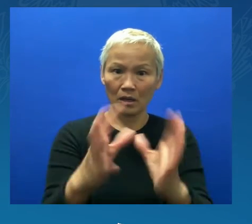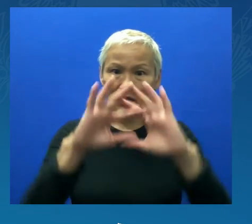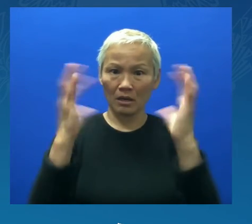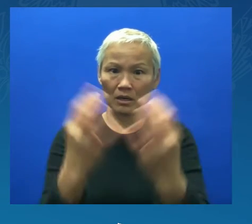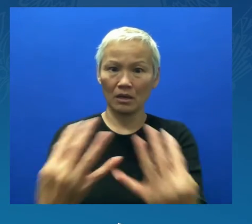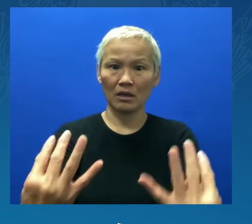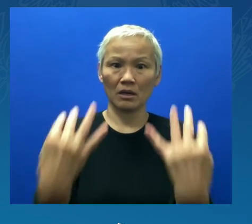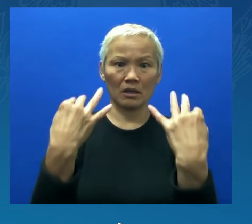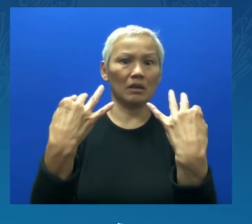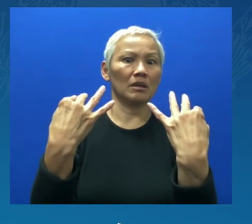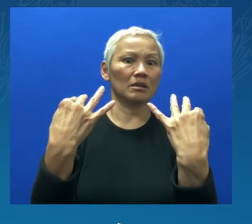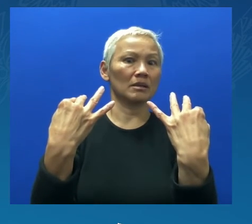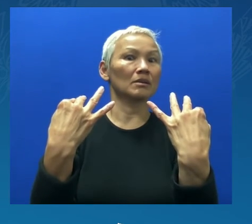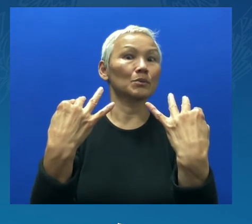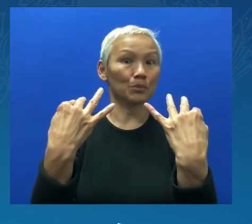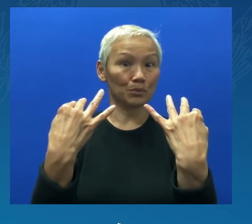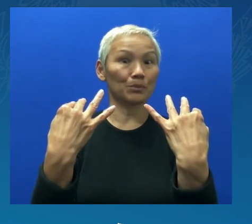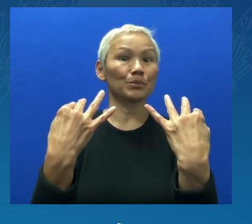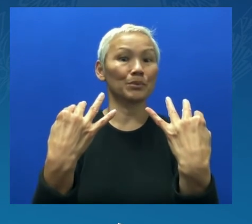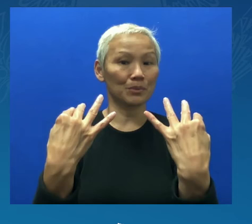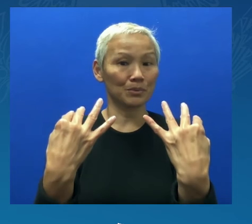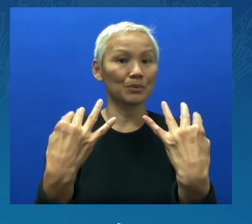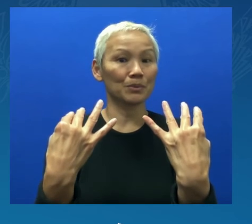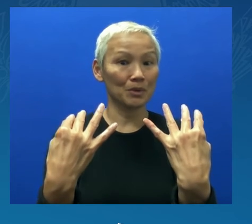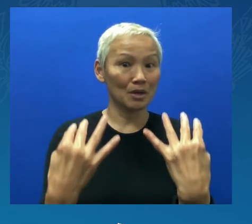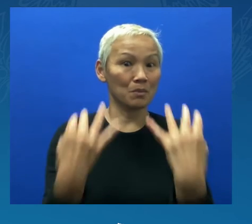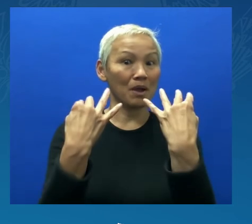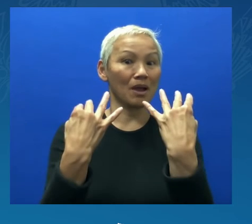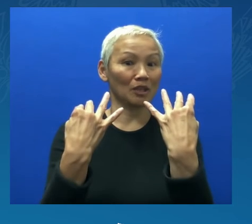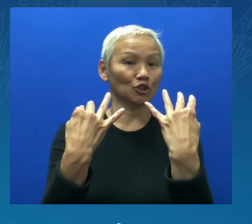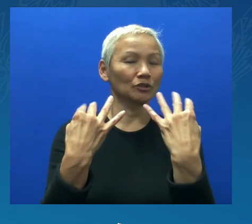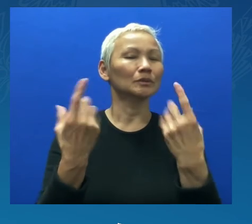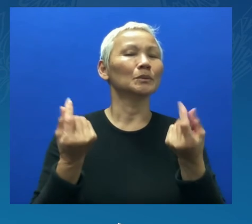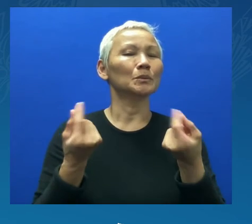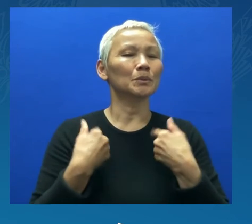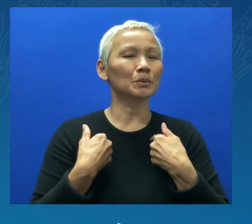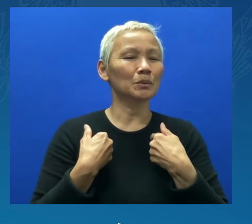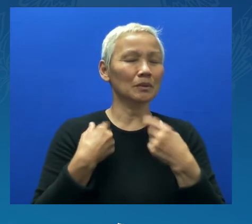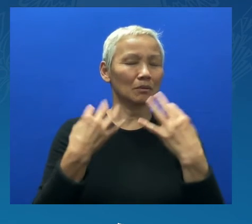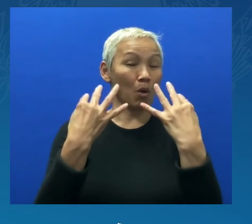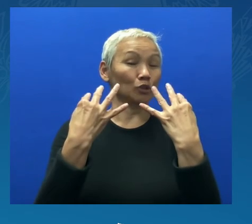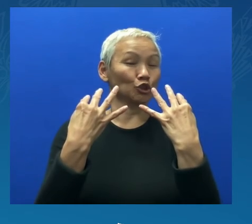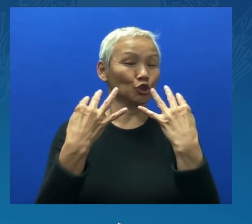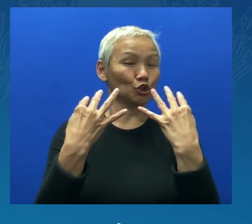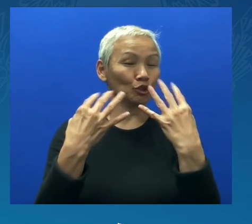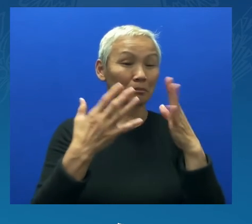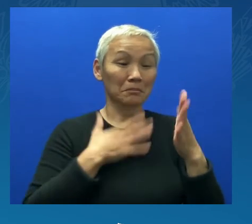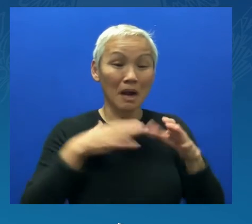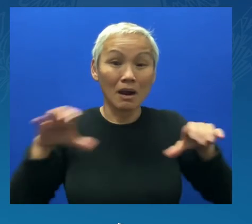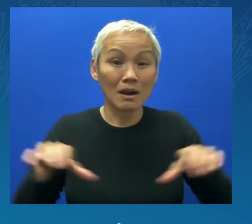and they watch the details of it. And my fear on this issue and others --